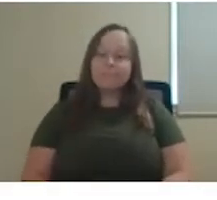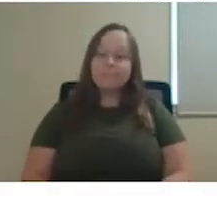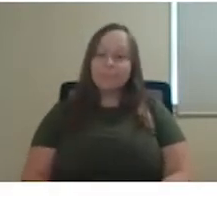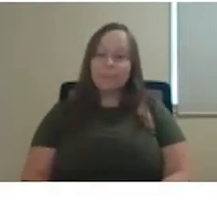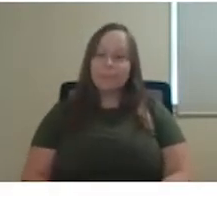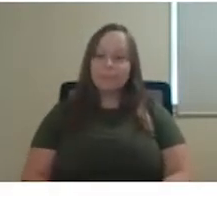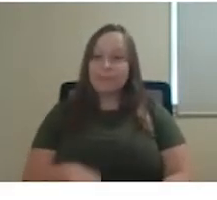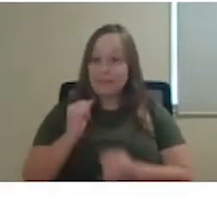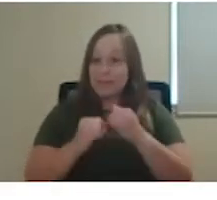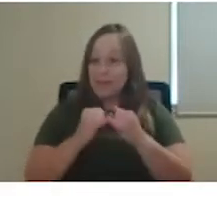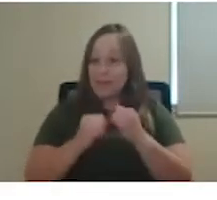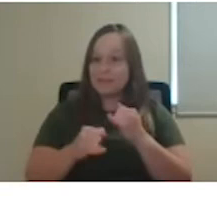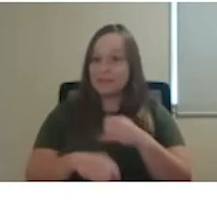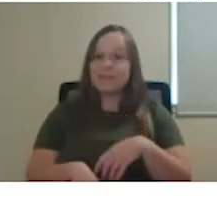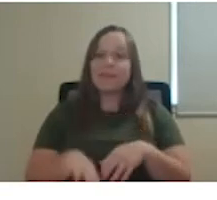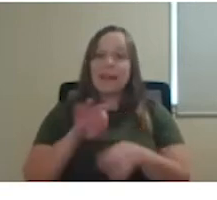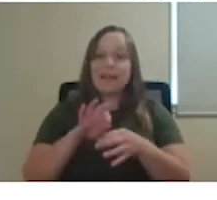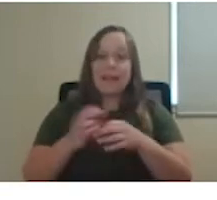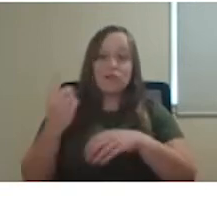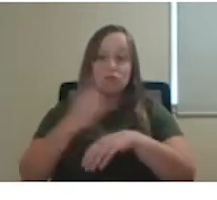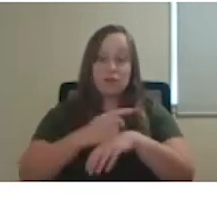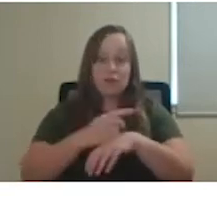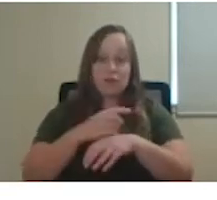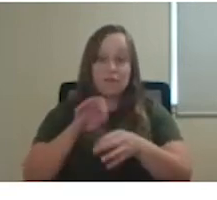Lastly, Election Day voting, which most of us